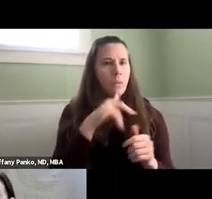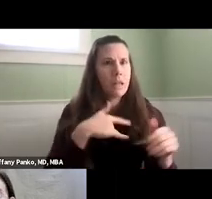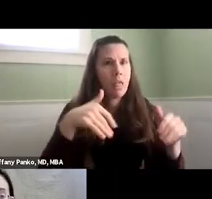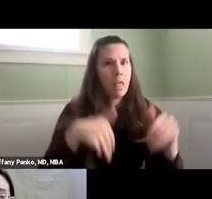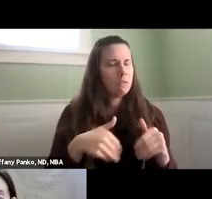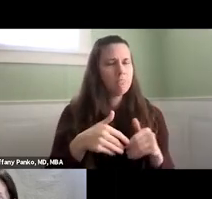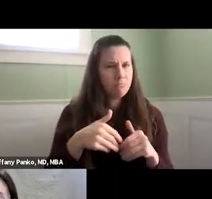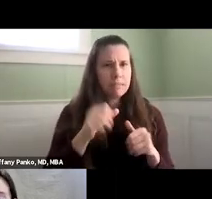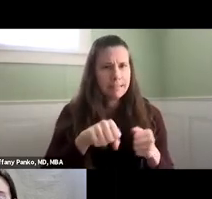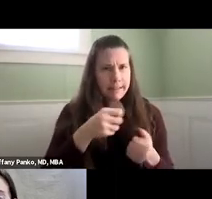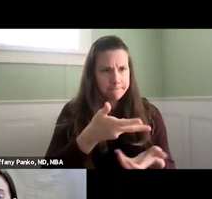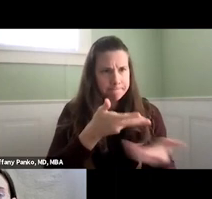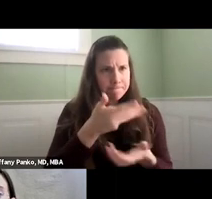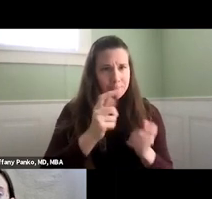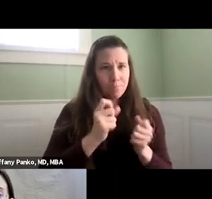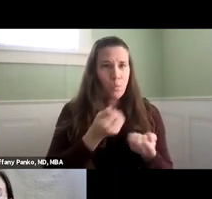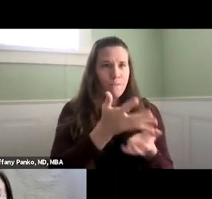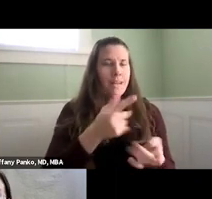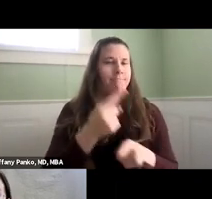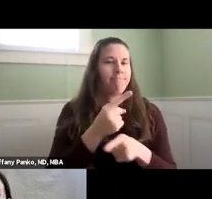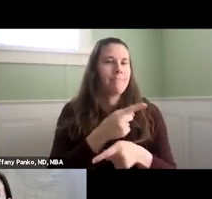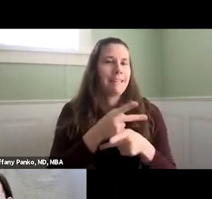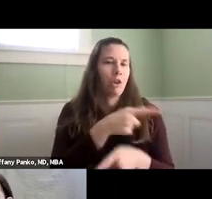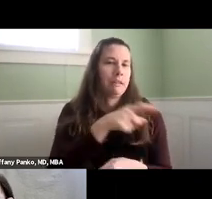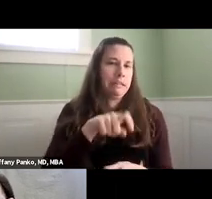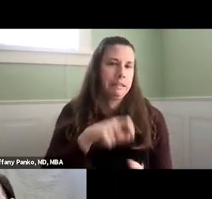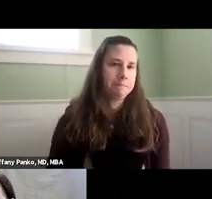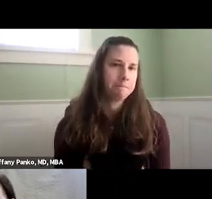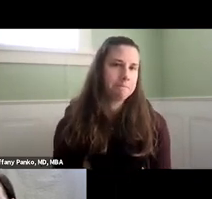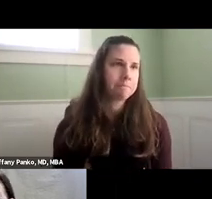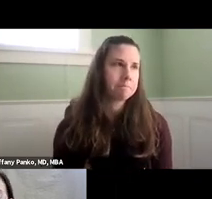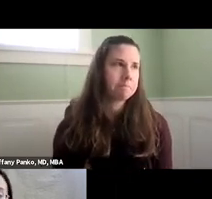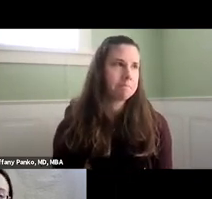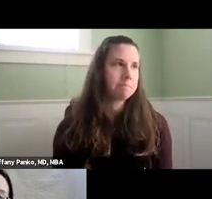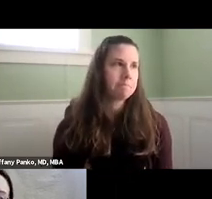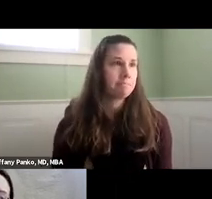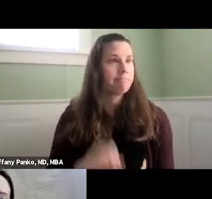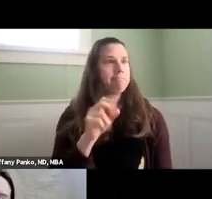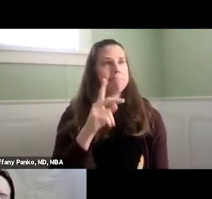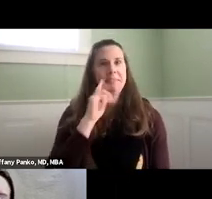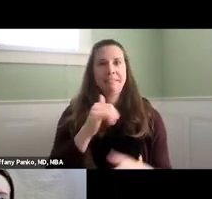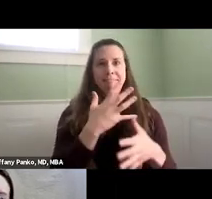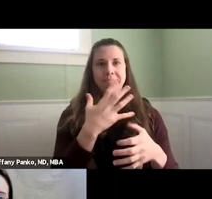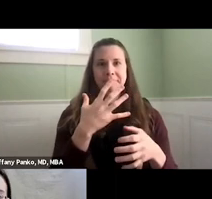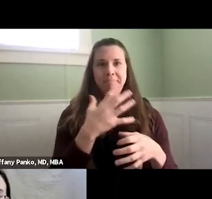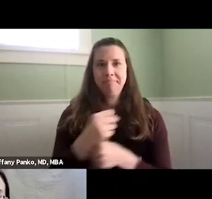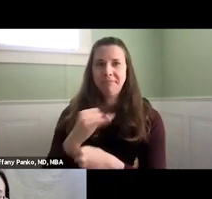that has a different disability you have not seen before instead of not knowing how to deal with it is important they know how to provide the patient with the care that they